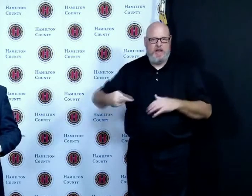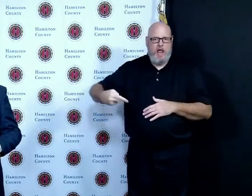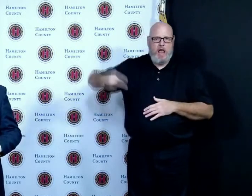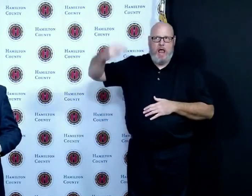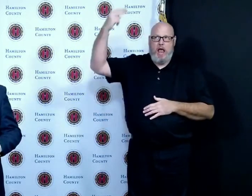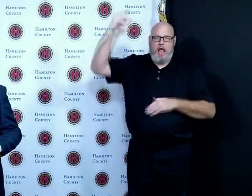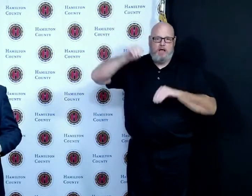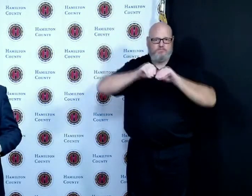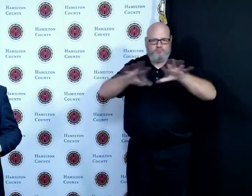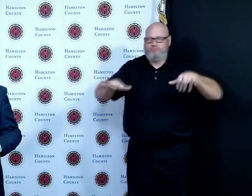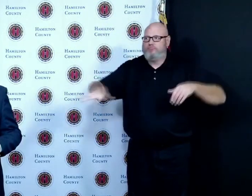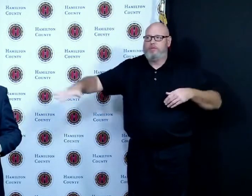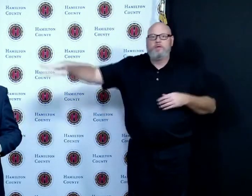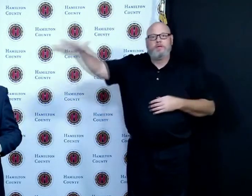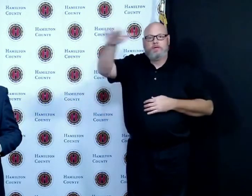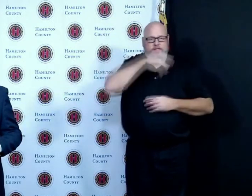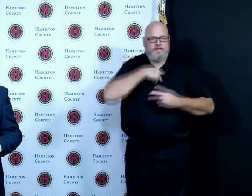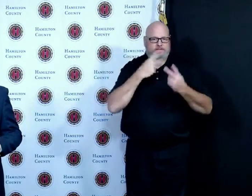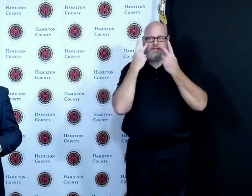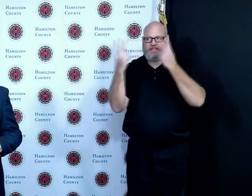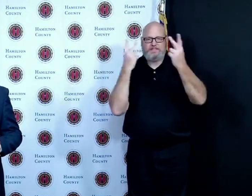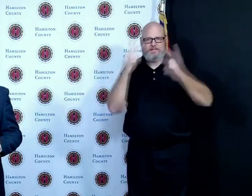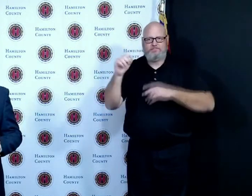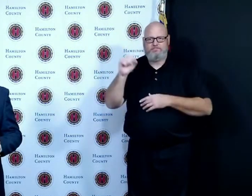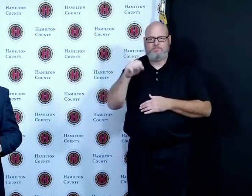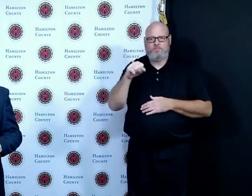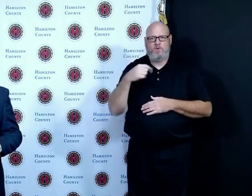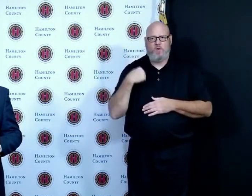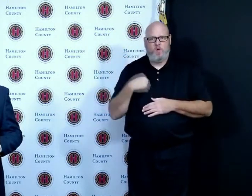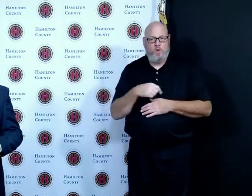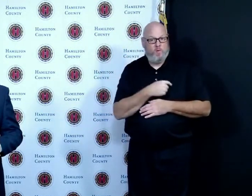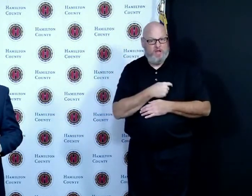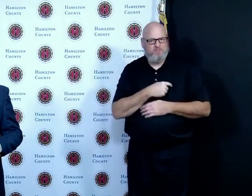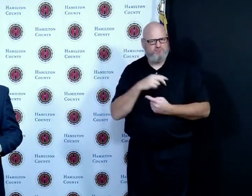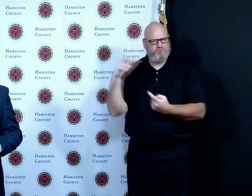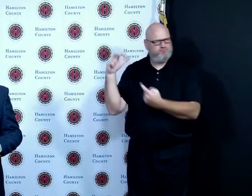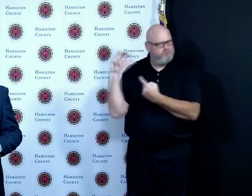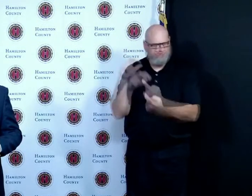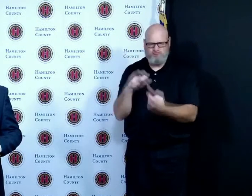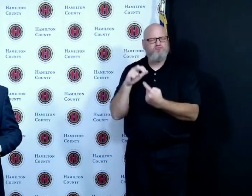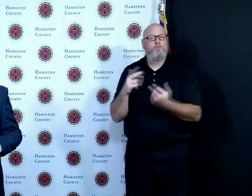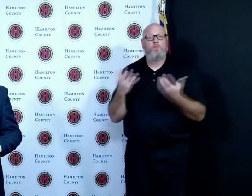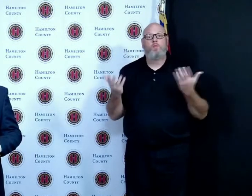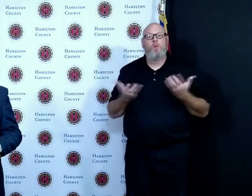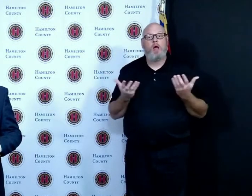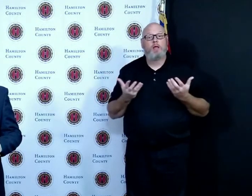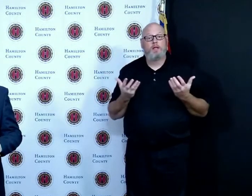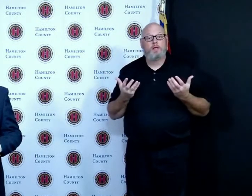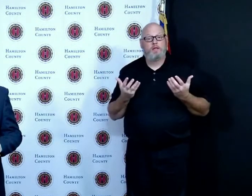seeing about two or three hospitalizations per day from our county which also is a nice decline